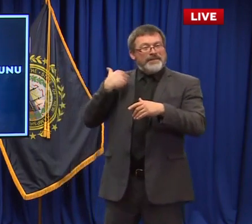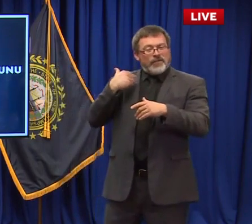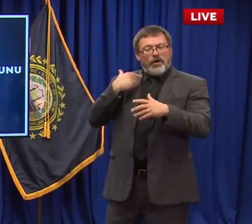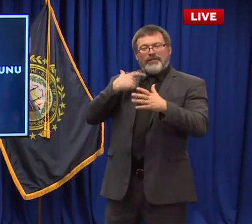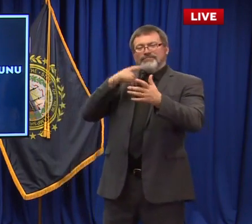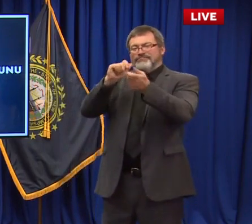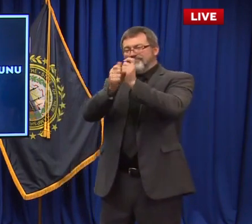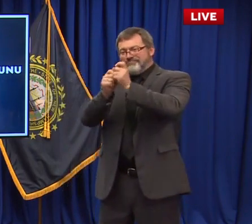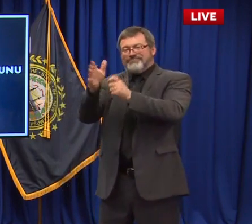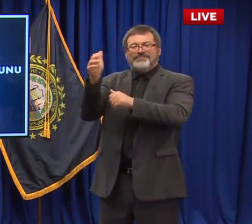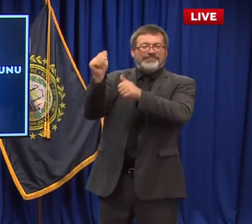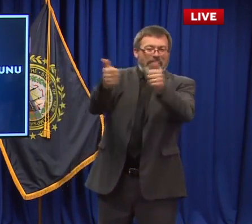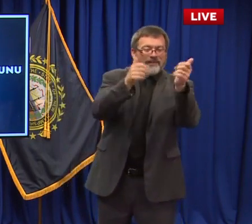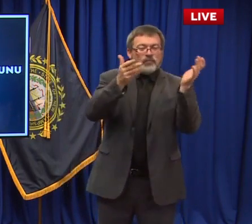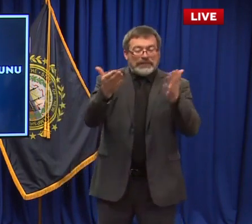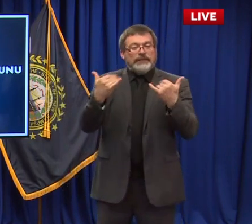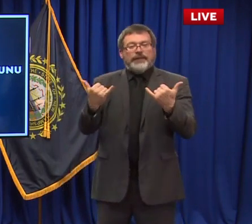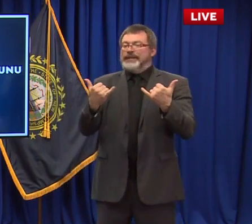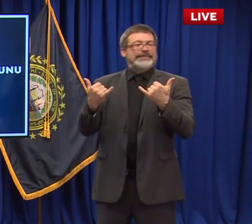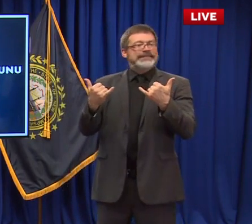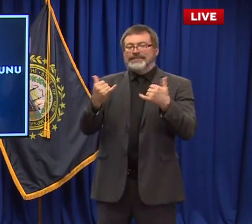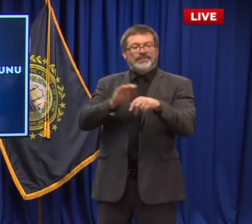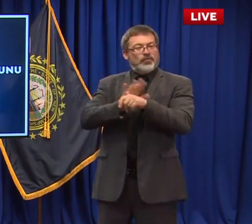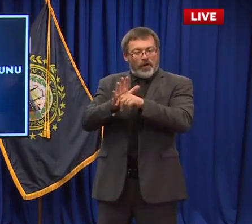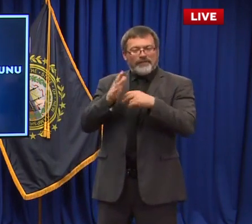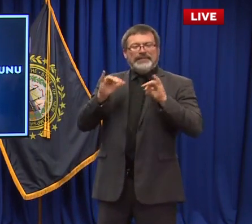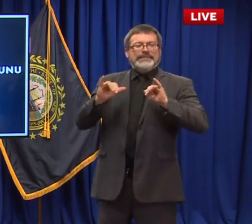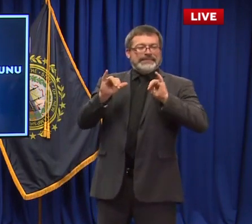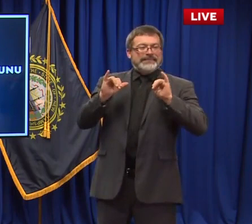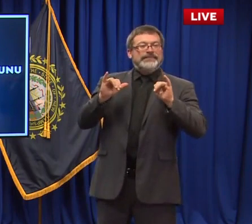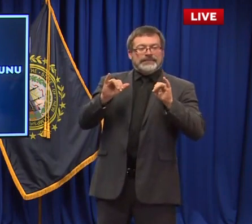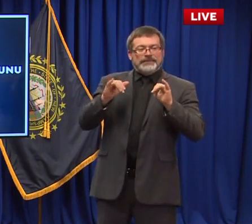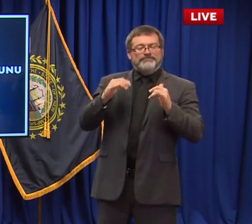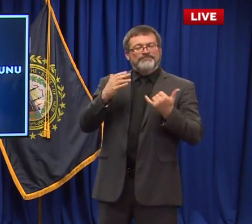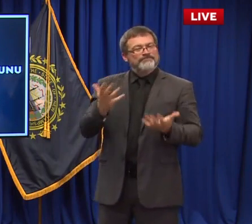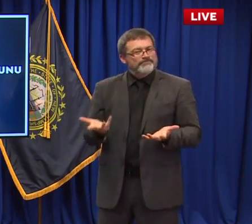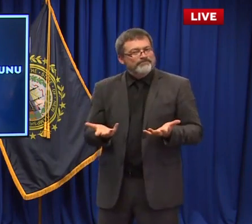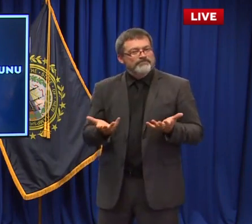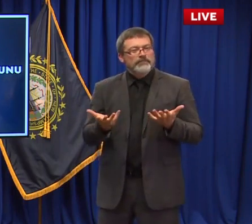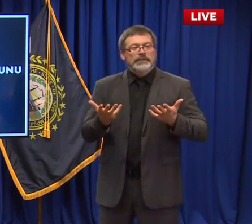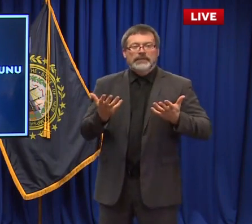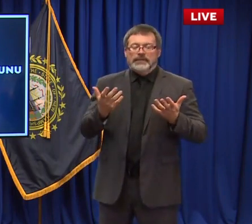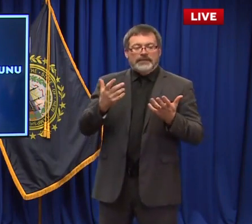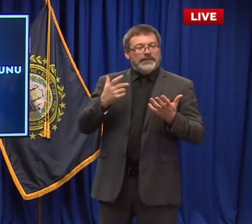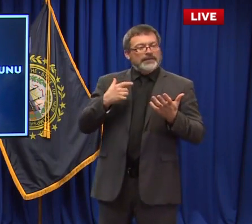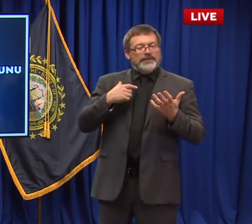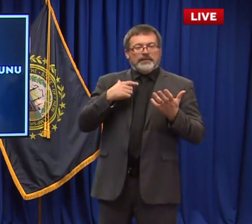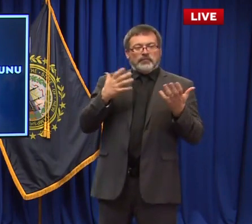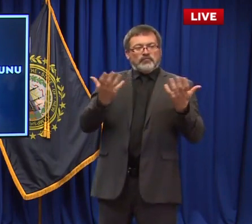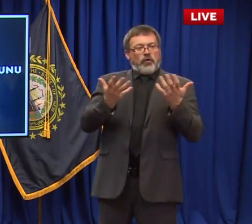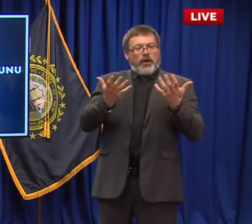WE HAVE NOT MADE ANY DECISIONS IN GOING BACK ON ALLOWING THEIR ELUSIVE OLD -- REASONABLE BACKS.